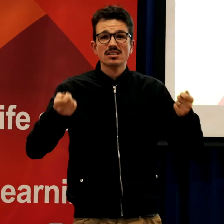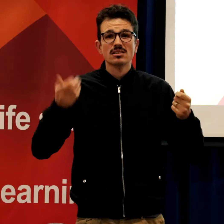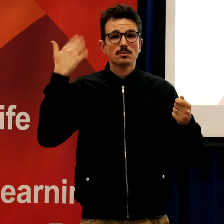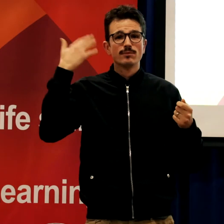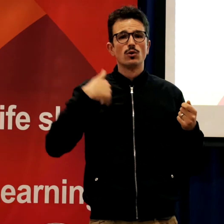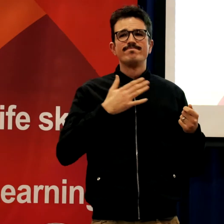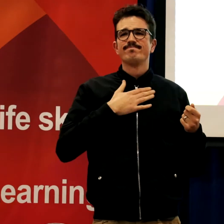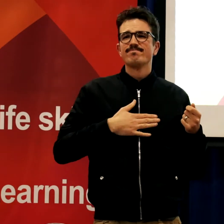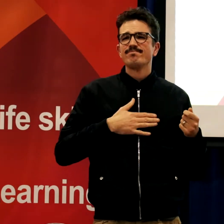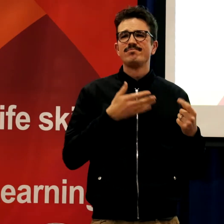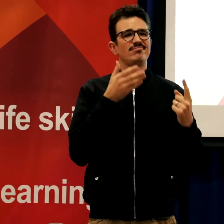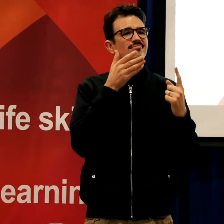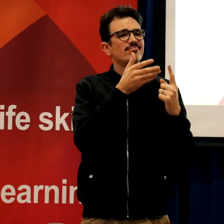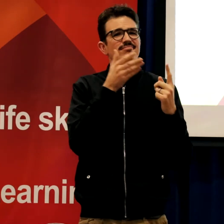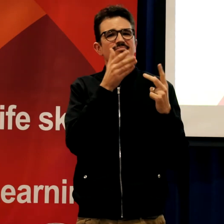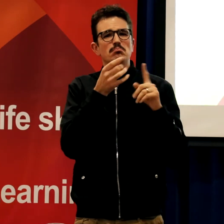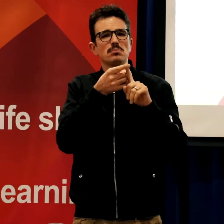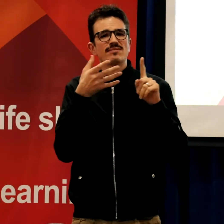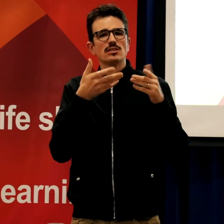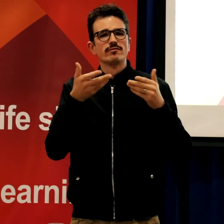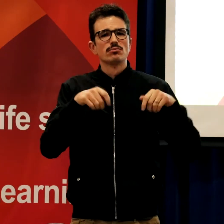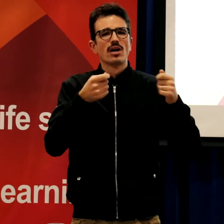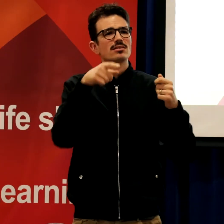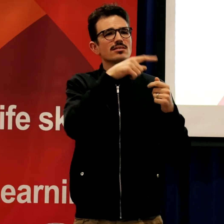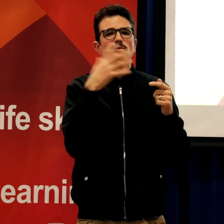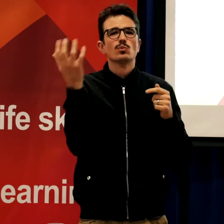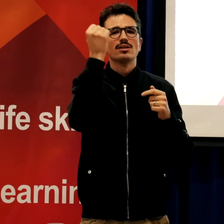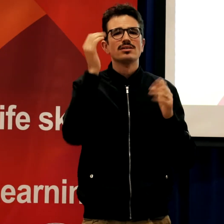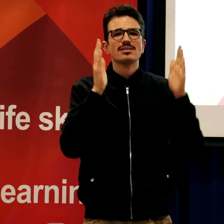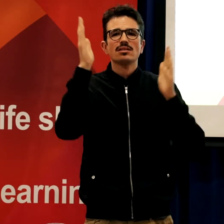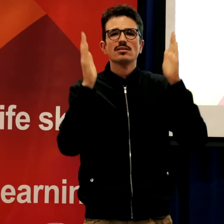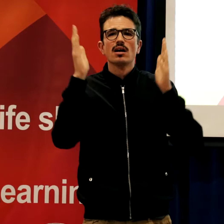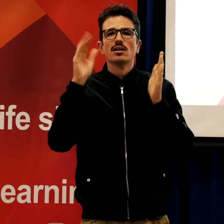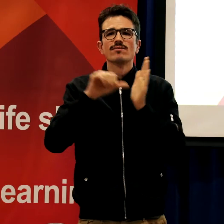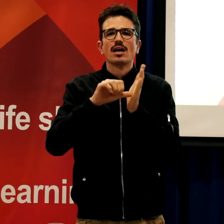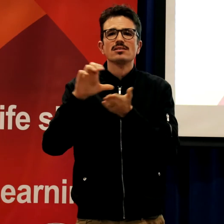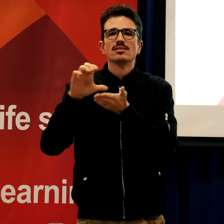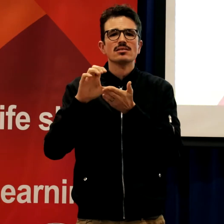The service provision before, I had to wait and try to access a lot of specific service accesses,